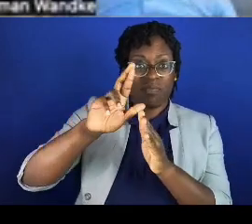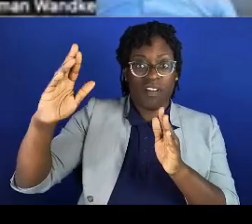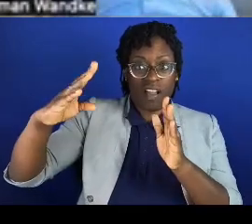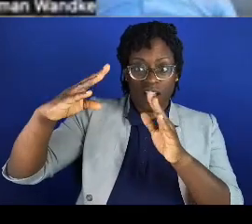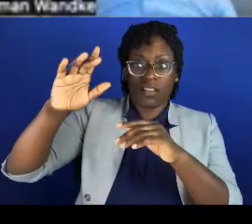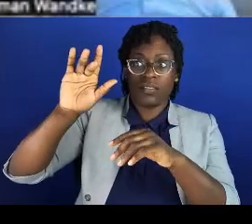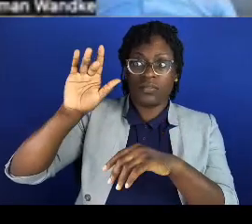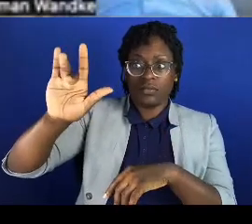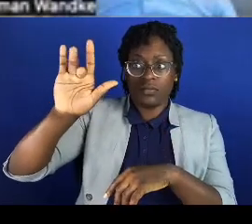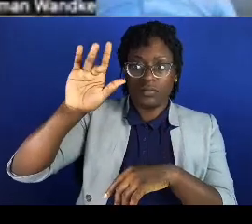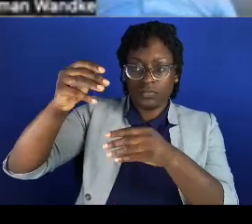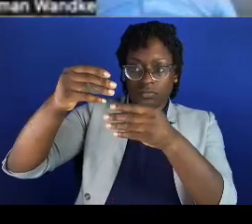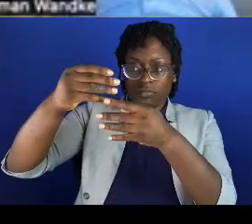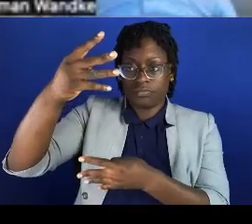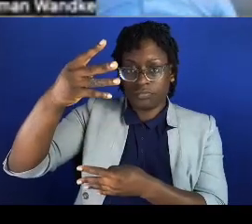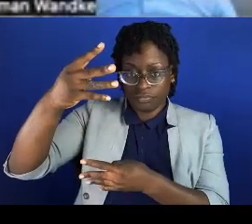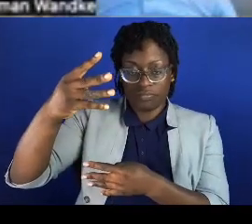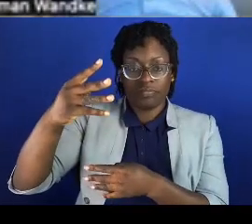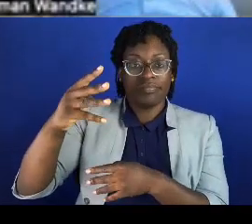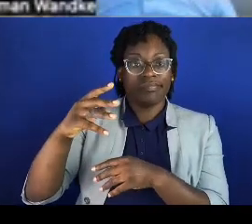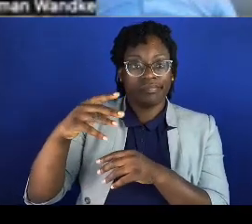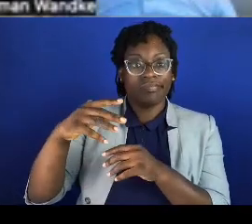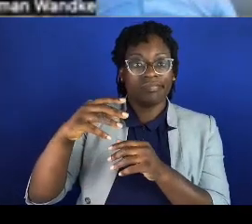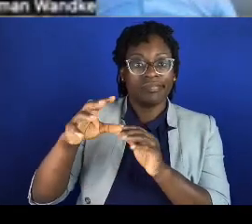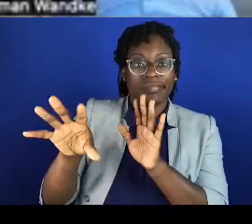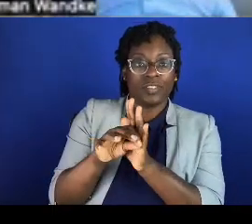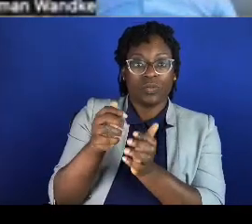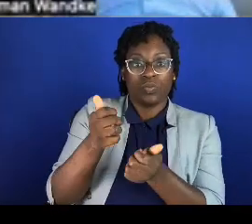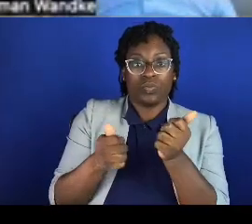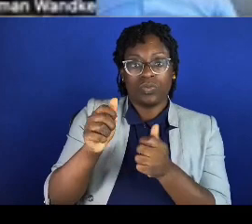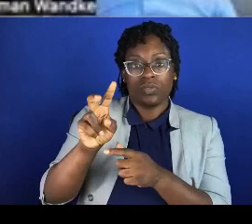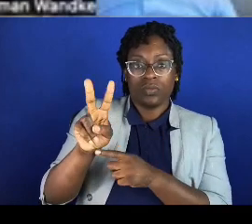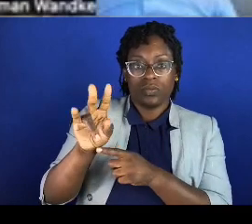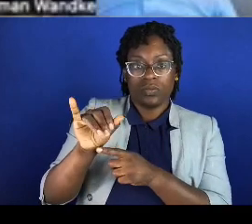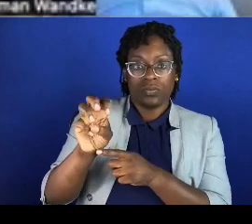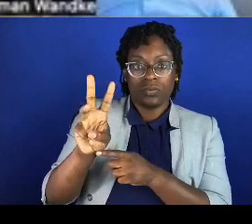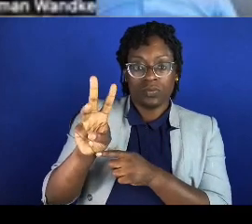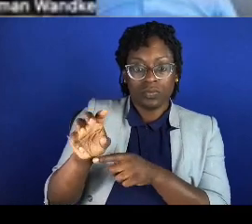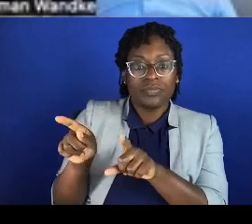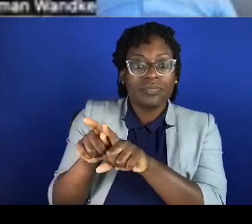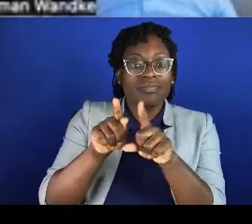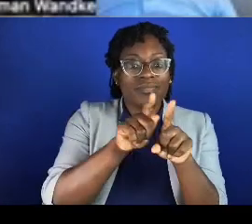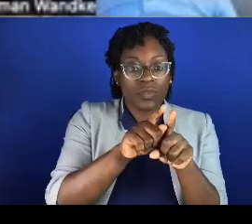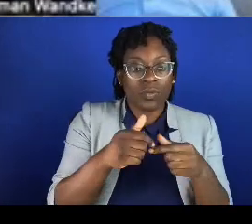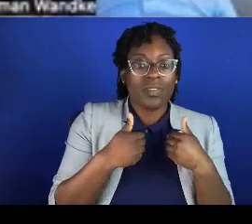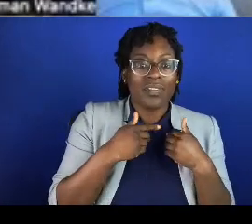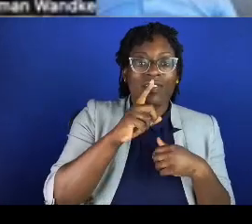of your screen. Real-time captioning is provided. The captions